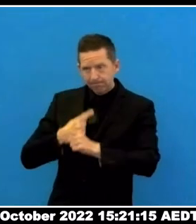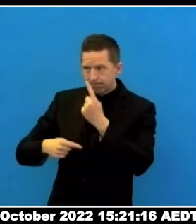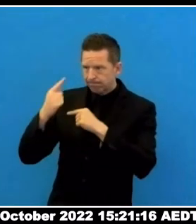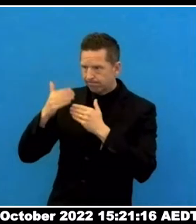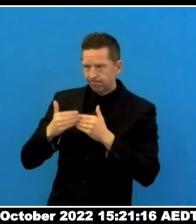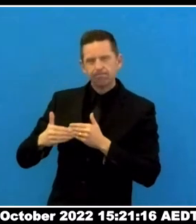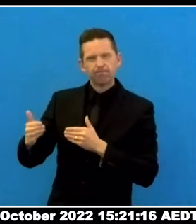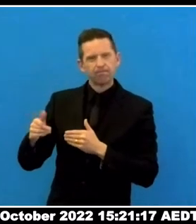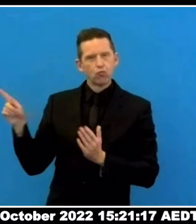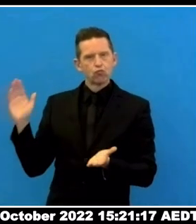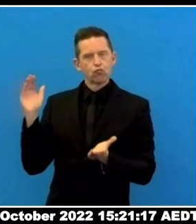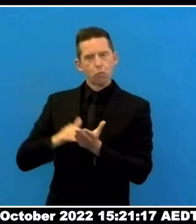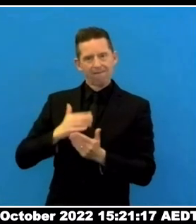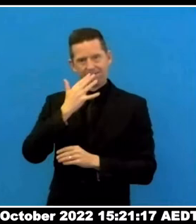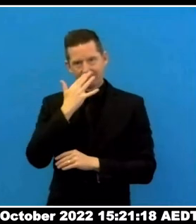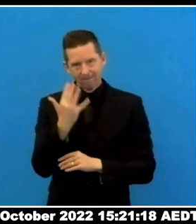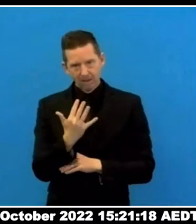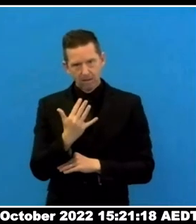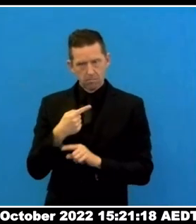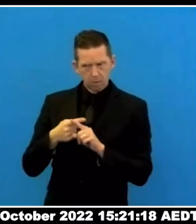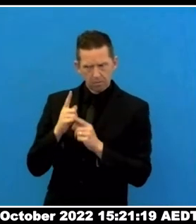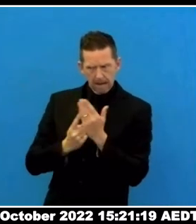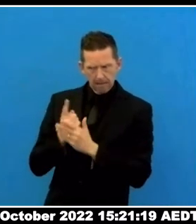including what happened to your father?